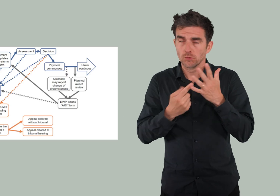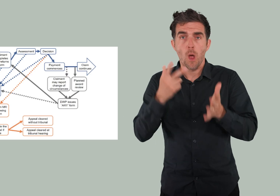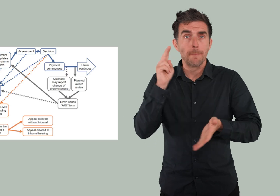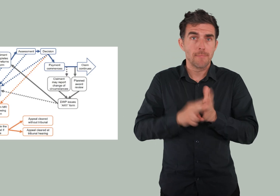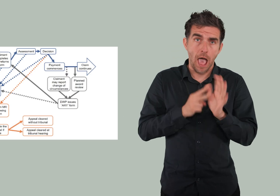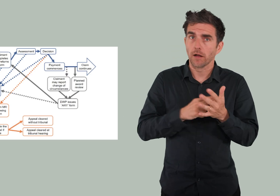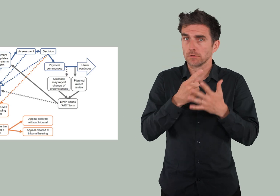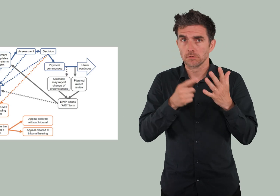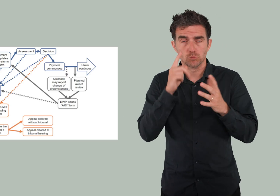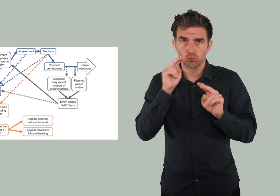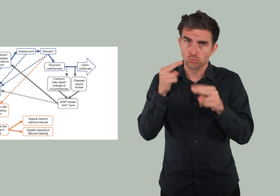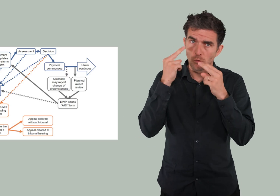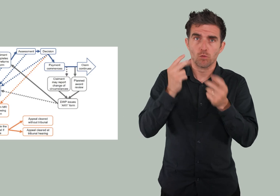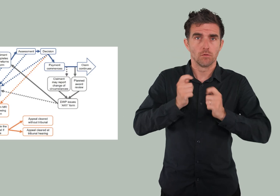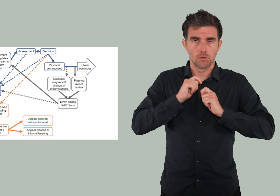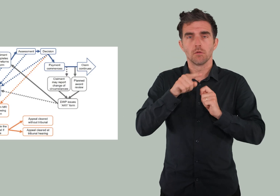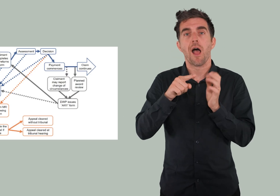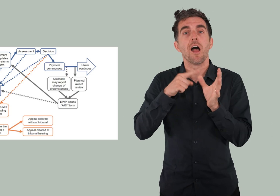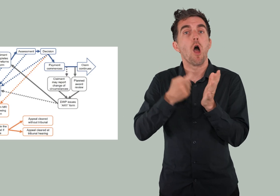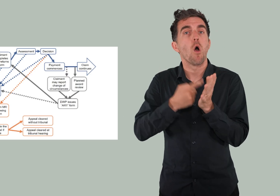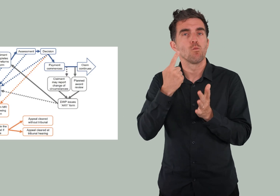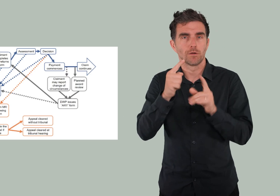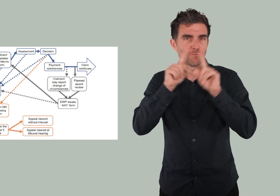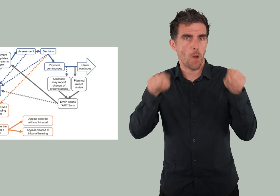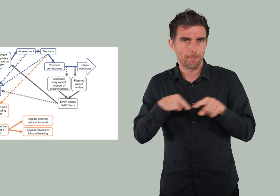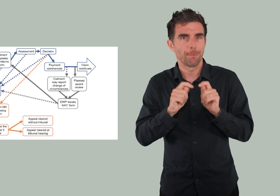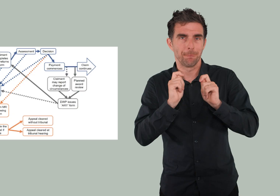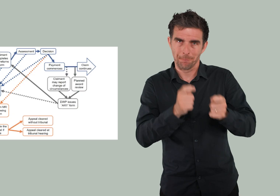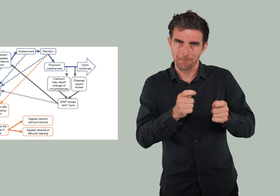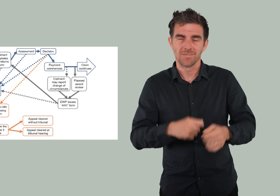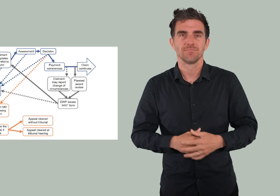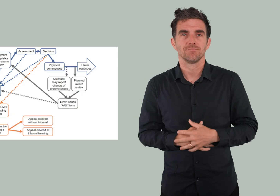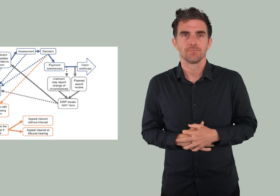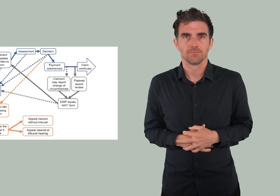or a planned award review, an “AR1” form is issued.